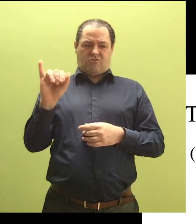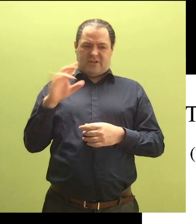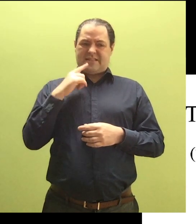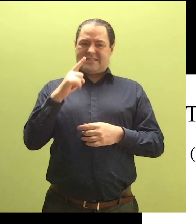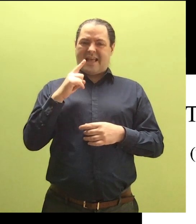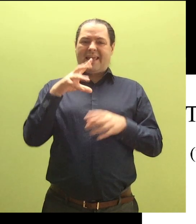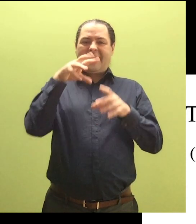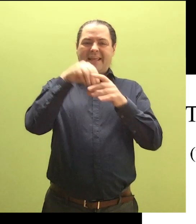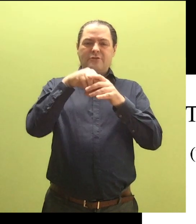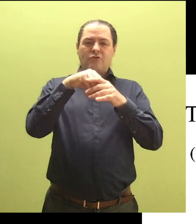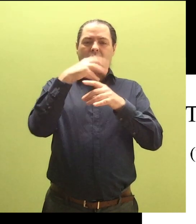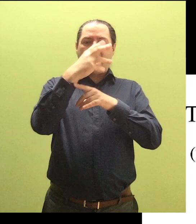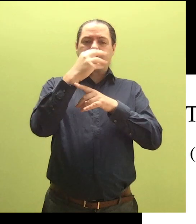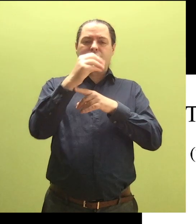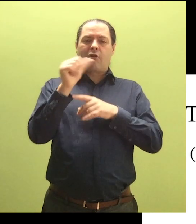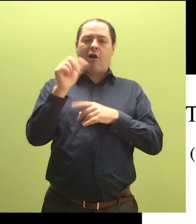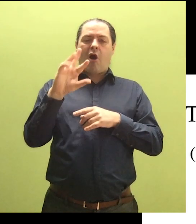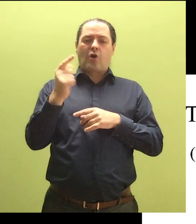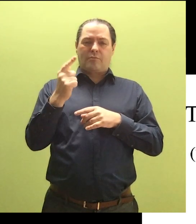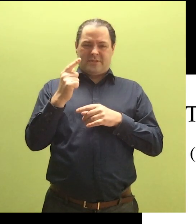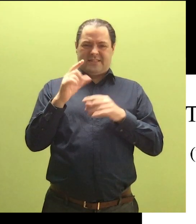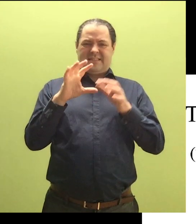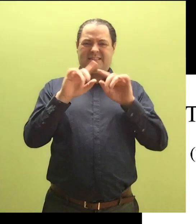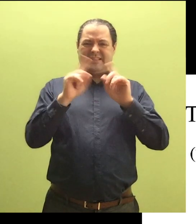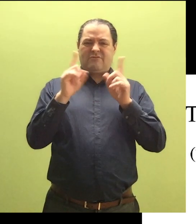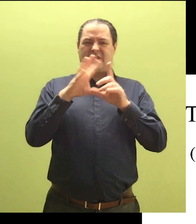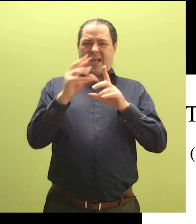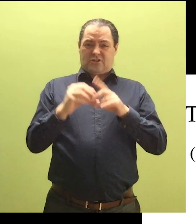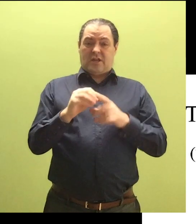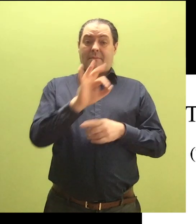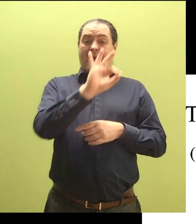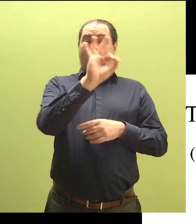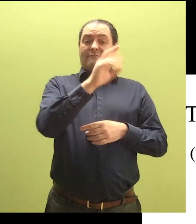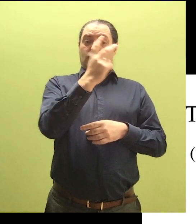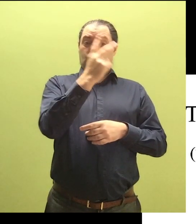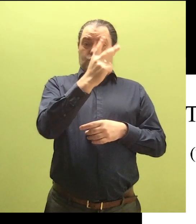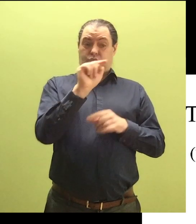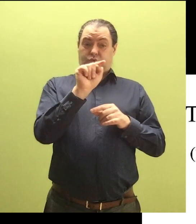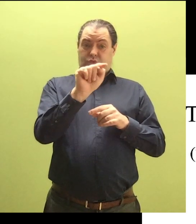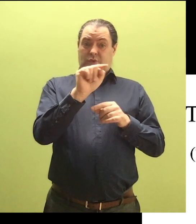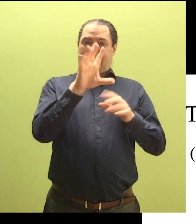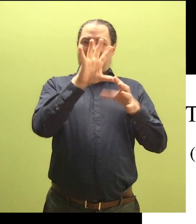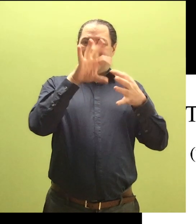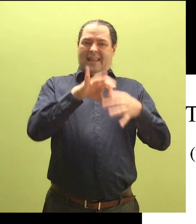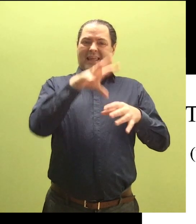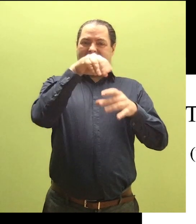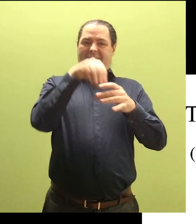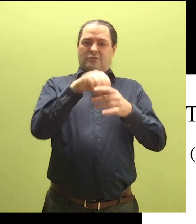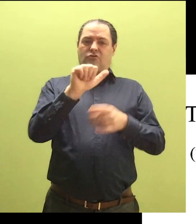external arguments host different handshapes. The functional head f2 introduces the internal argument and hosts